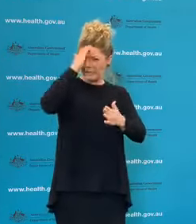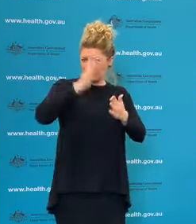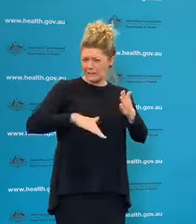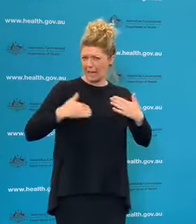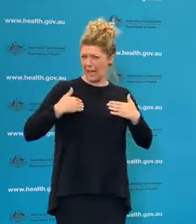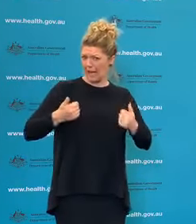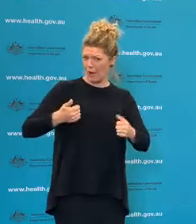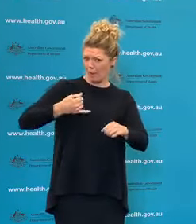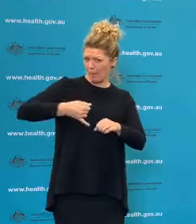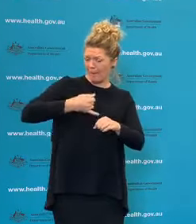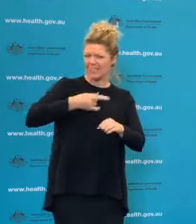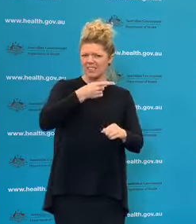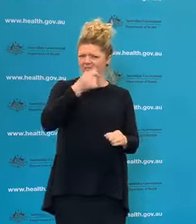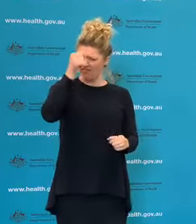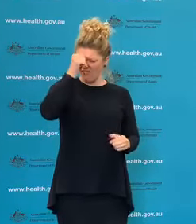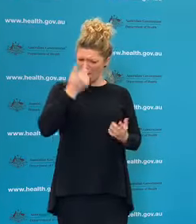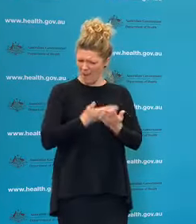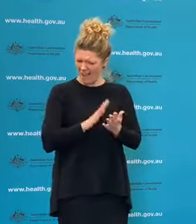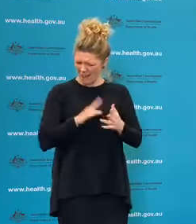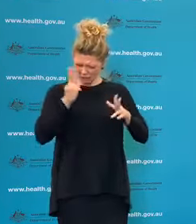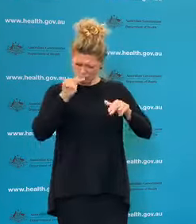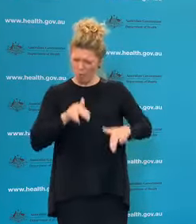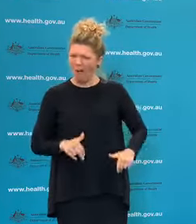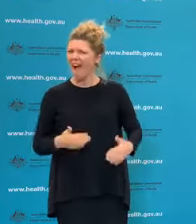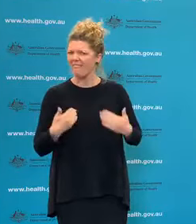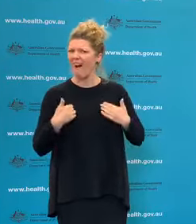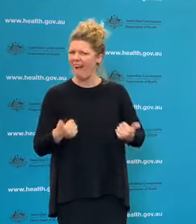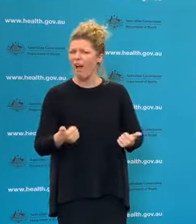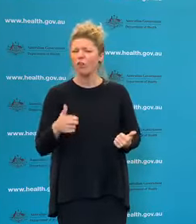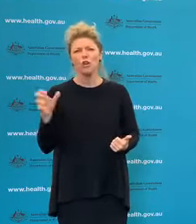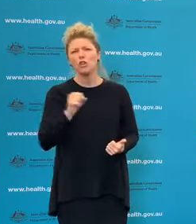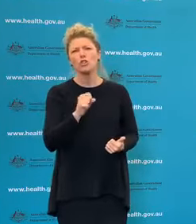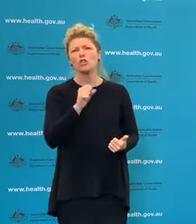the community, and and they should have confidence in our health professionals.